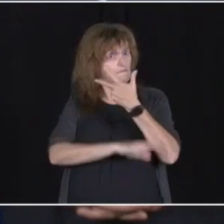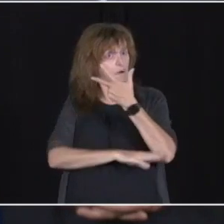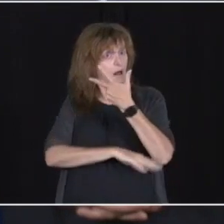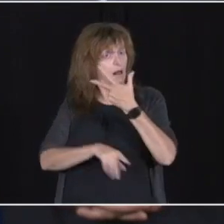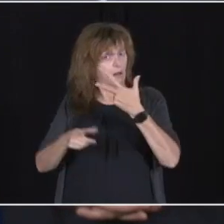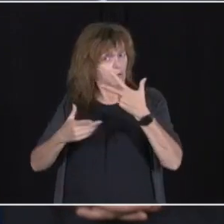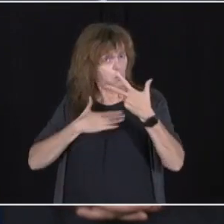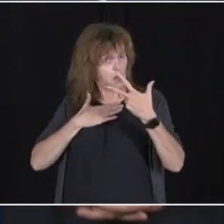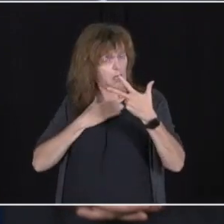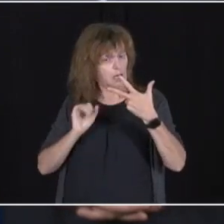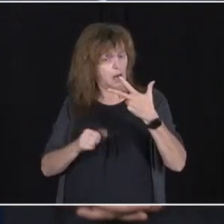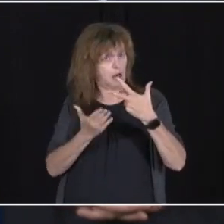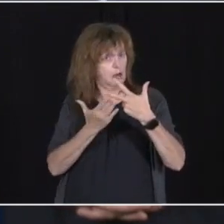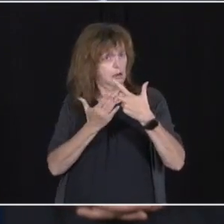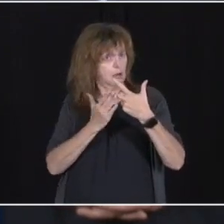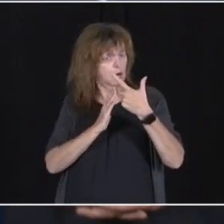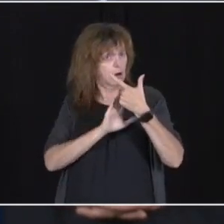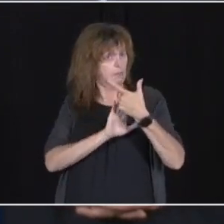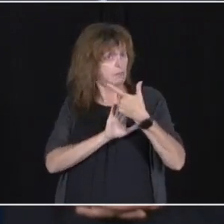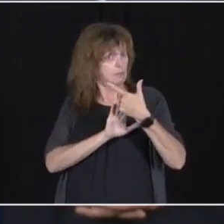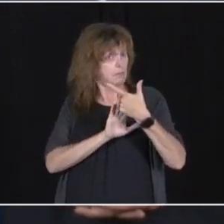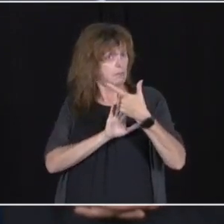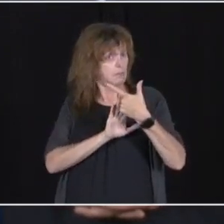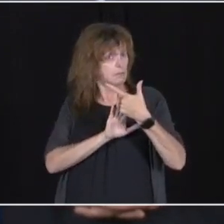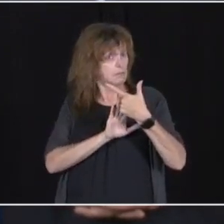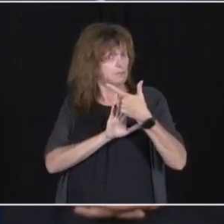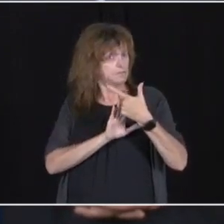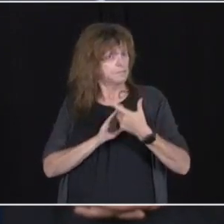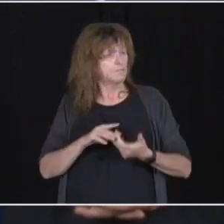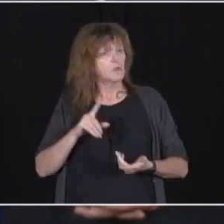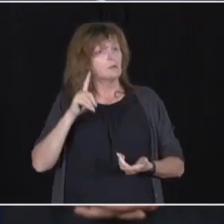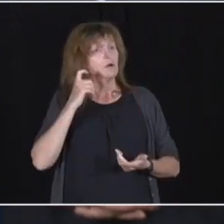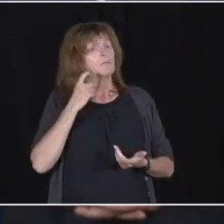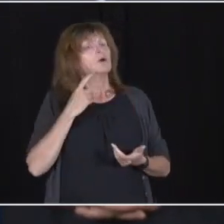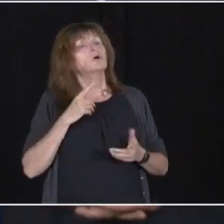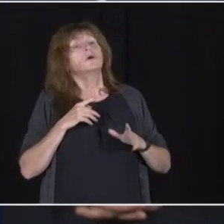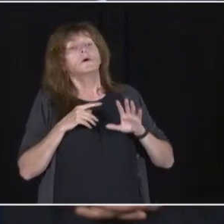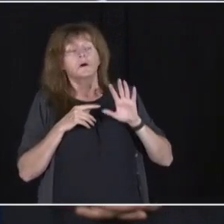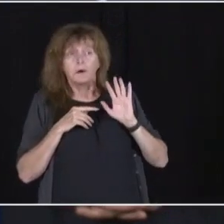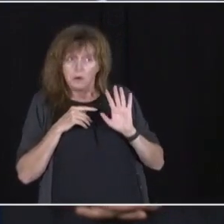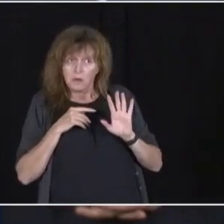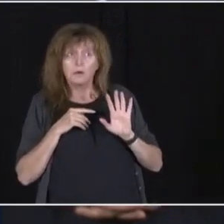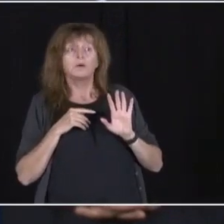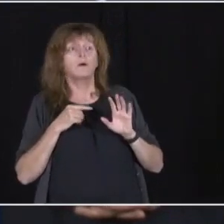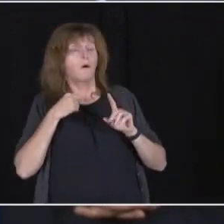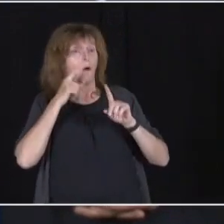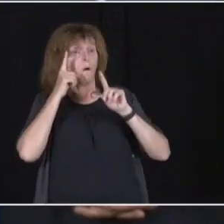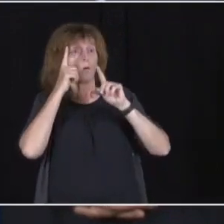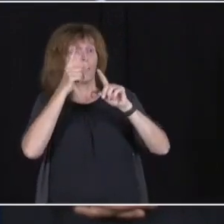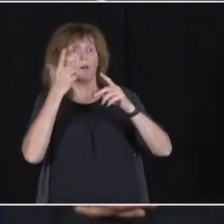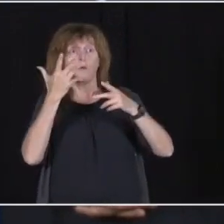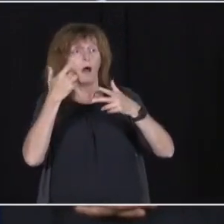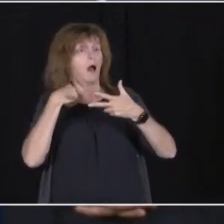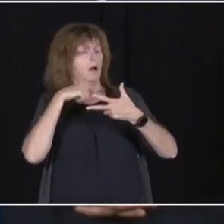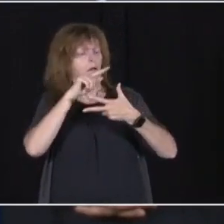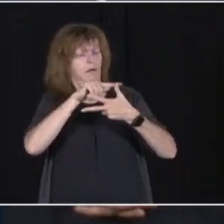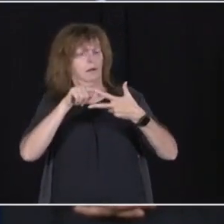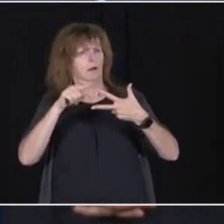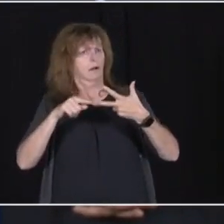Well again. Those hyper model and the other two options were there just to make sure that we are covering all our